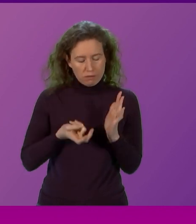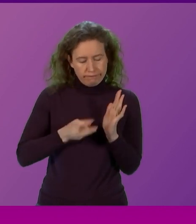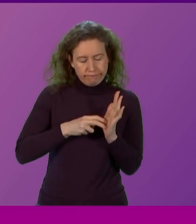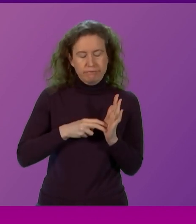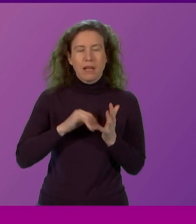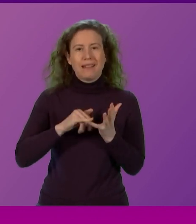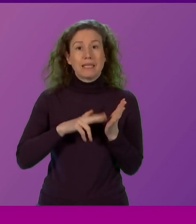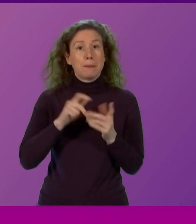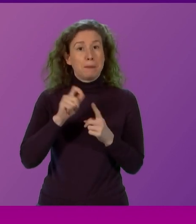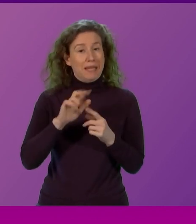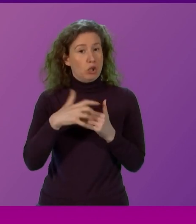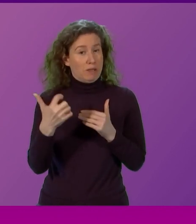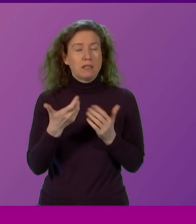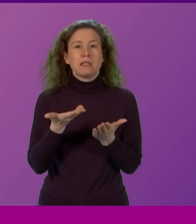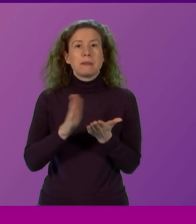National Party-Green deposit return scheme.